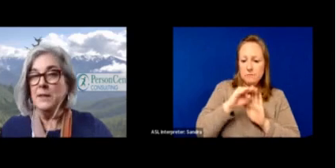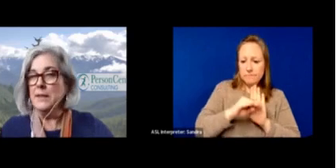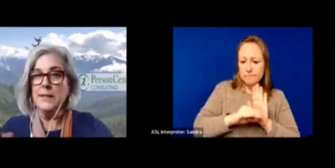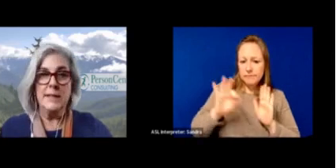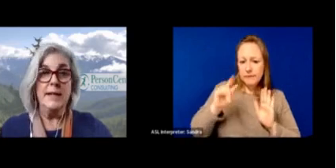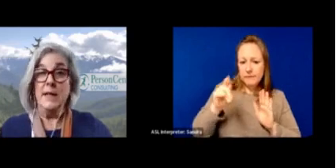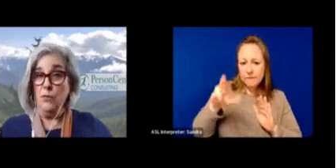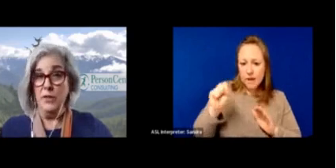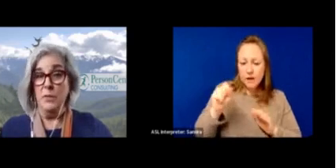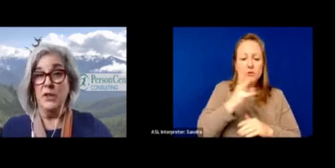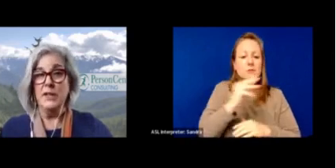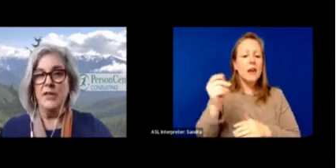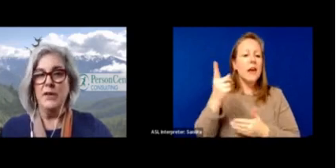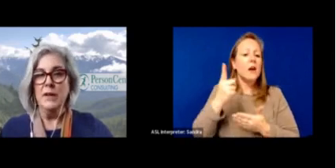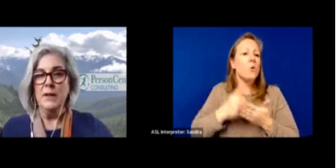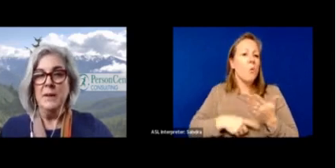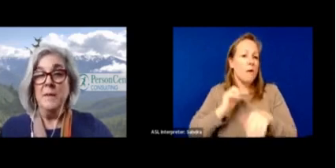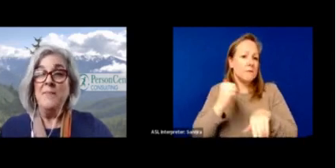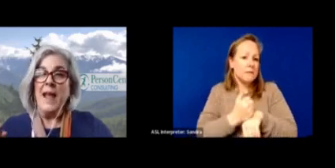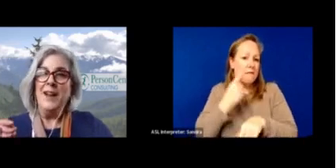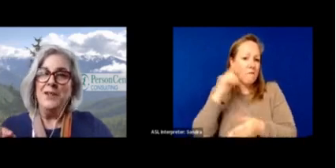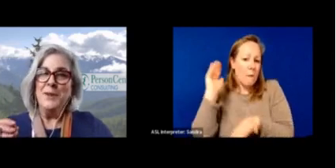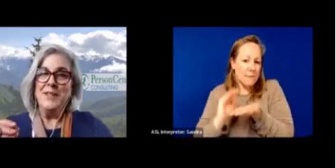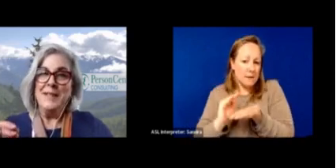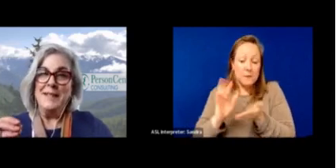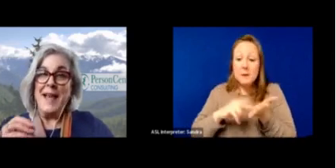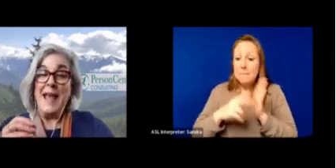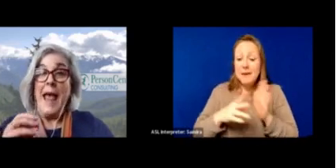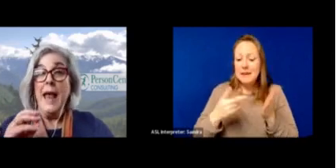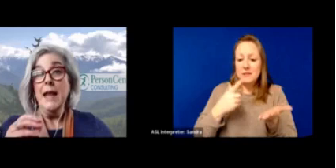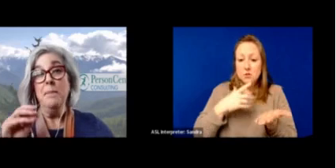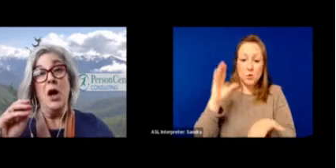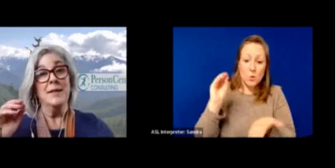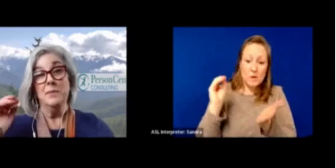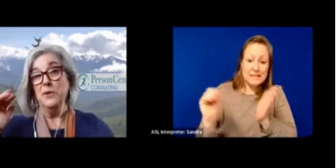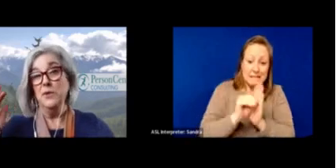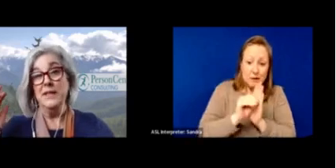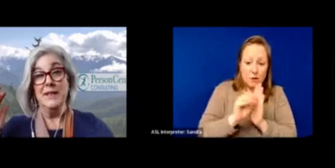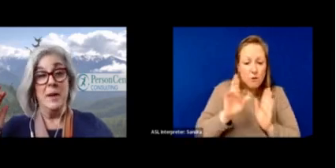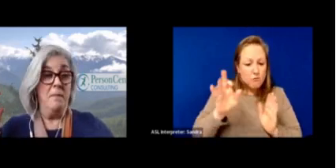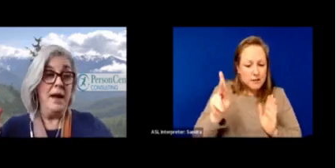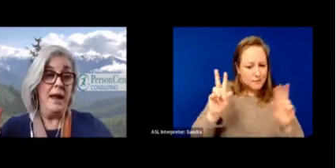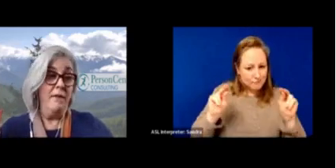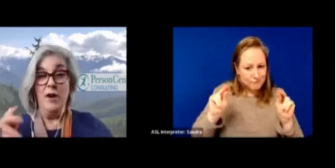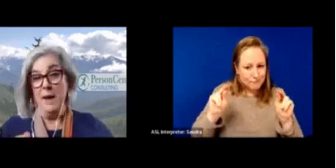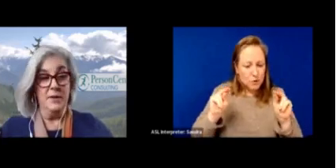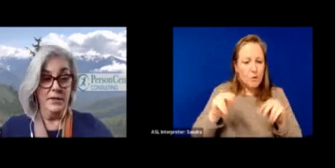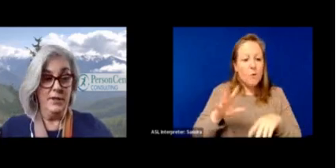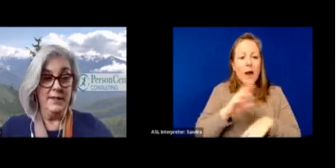altogether. And it also doesn't say any possible risks that might ever happen to this individual. So in other words,